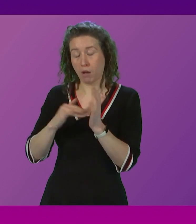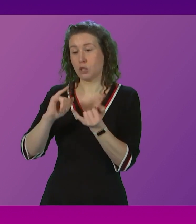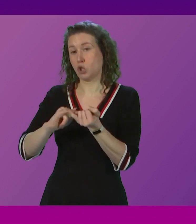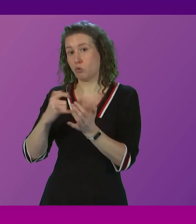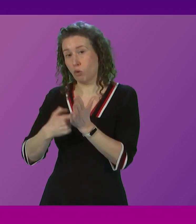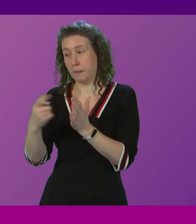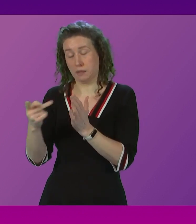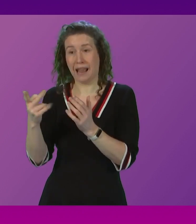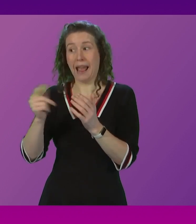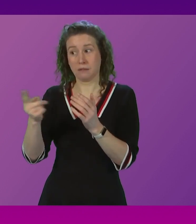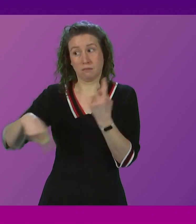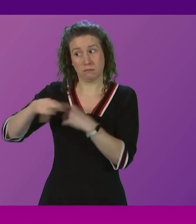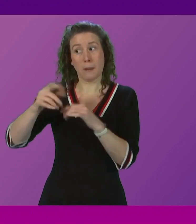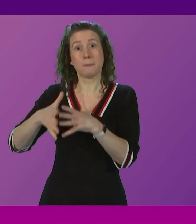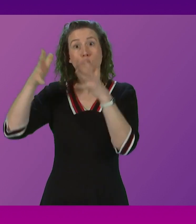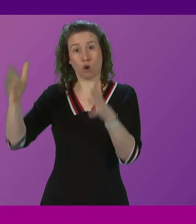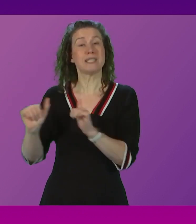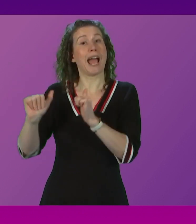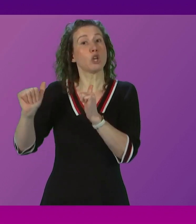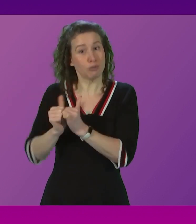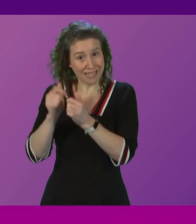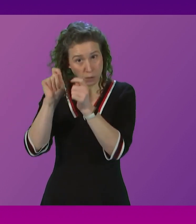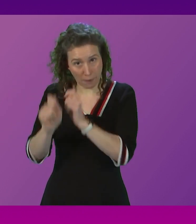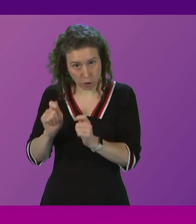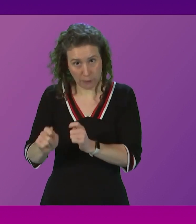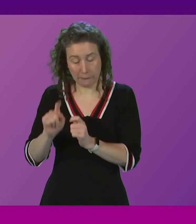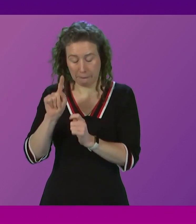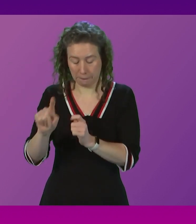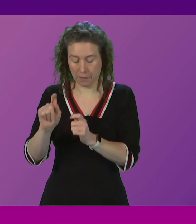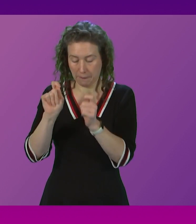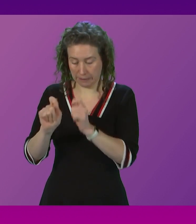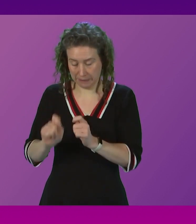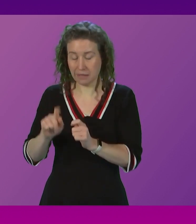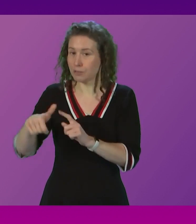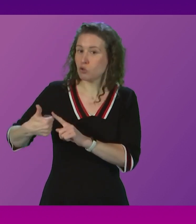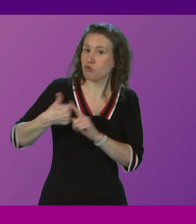were agreed to at stage 3 by a majority in Parliament strengthen that provision. They